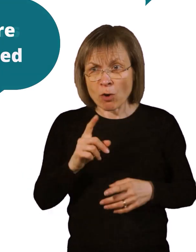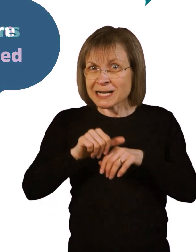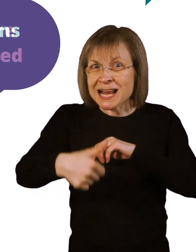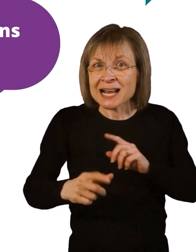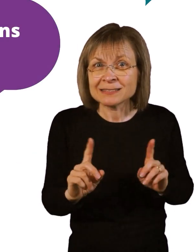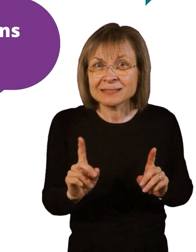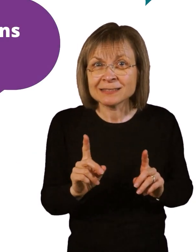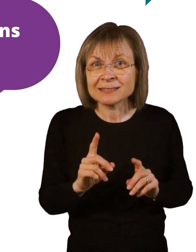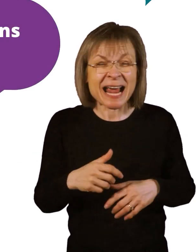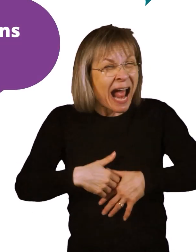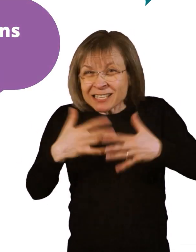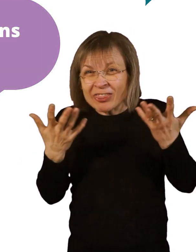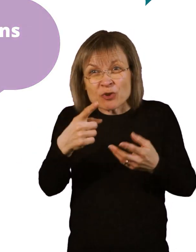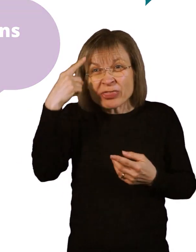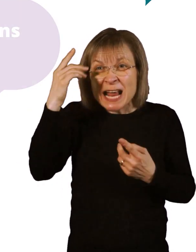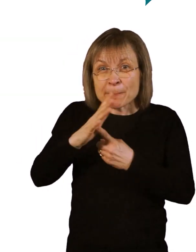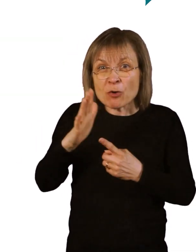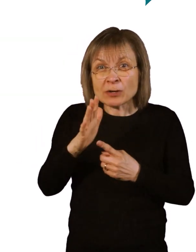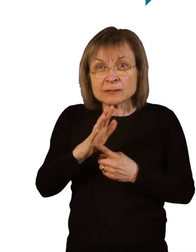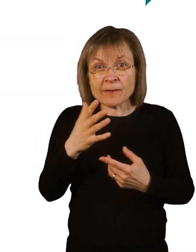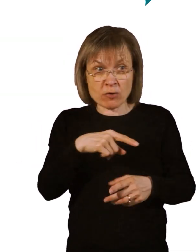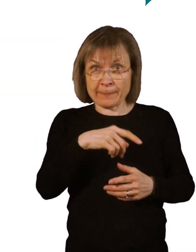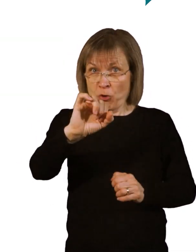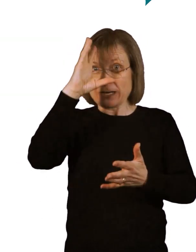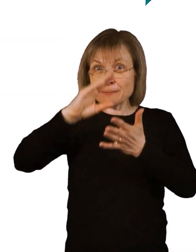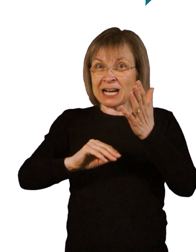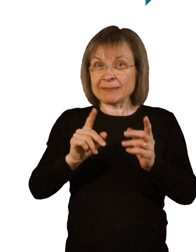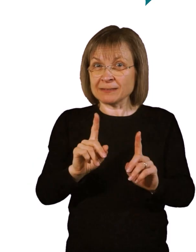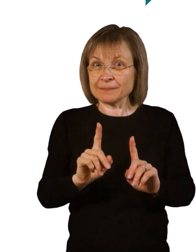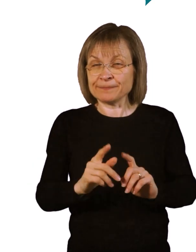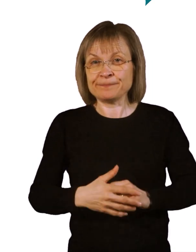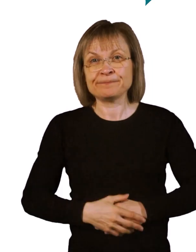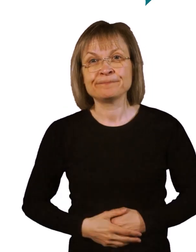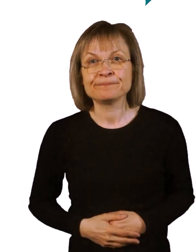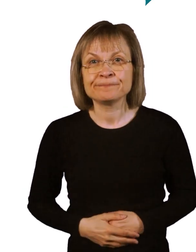and what happens next, or anything else you think is important to learn from this experience.